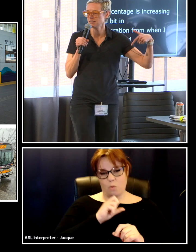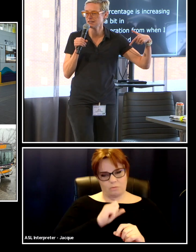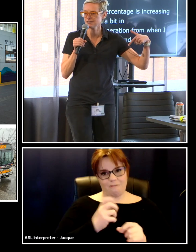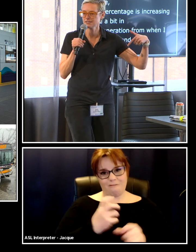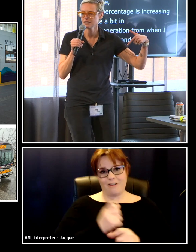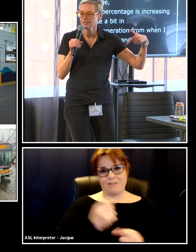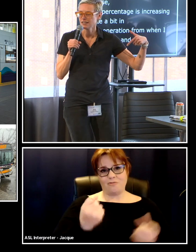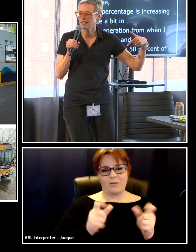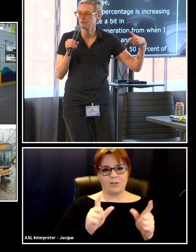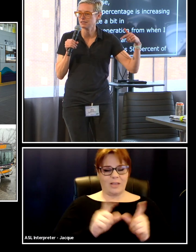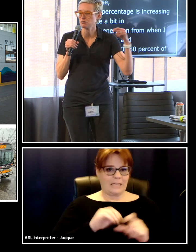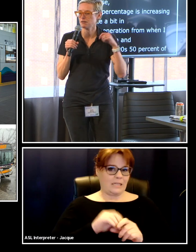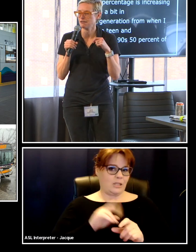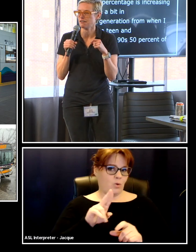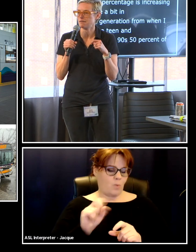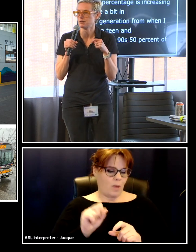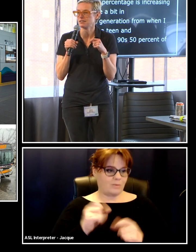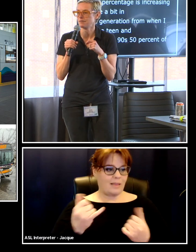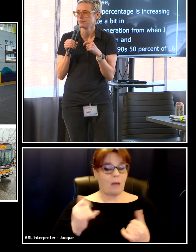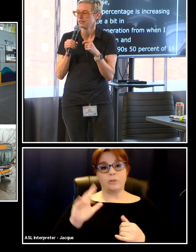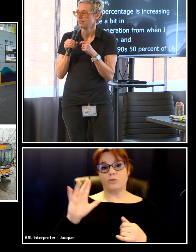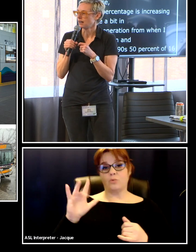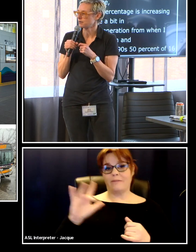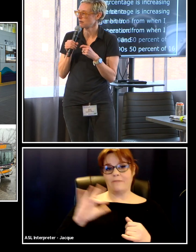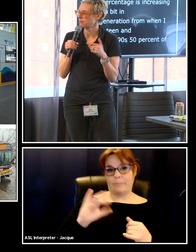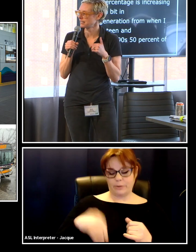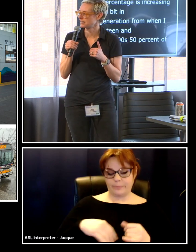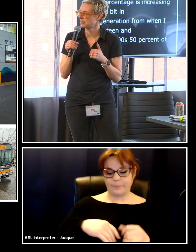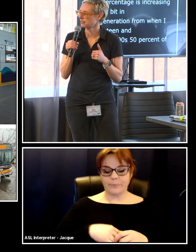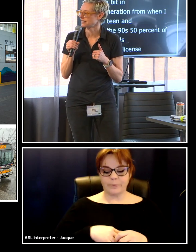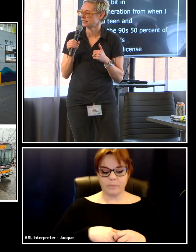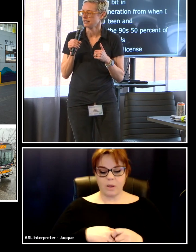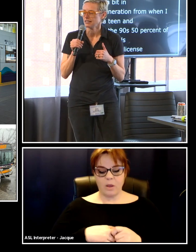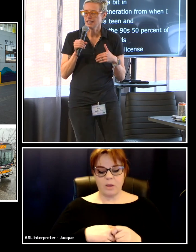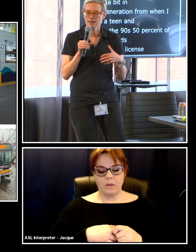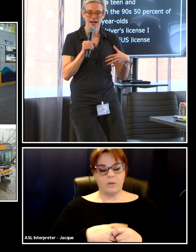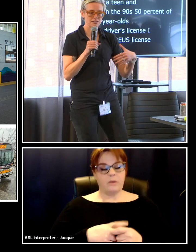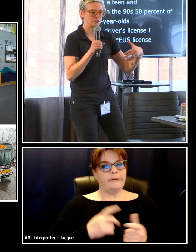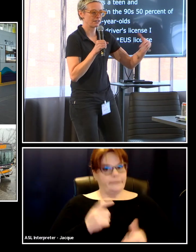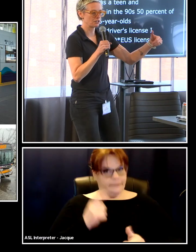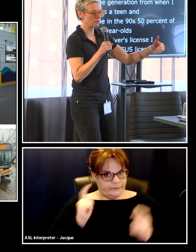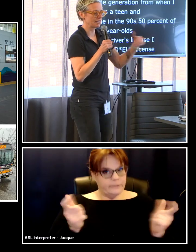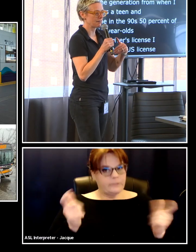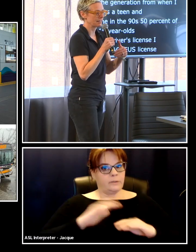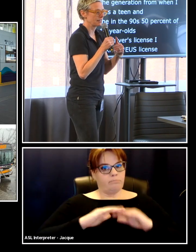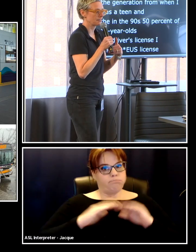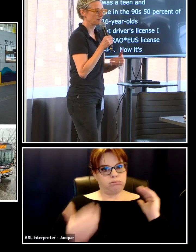the US. Now it's 25%. Um, so a big decrease in that sort of like going out and getting your